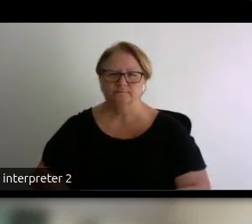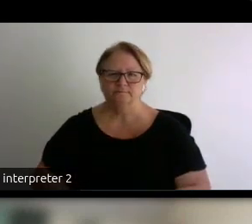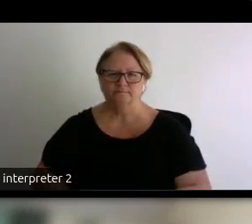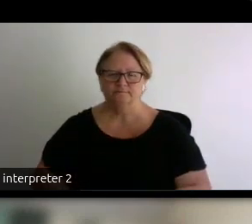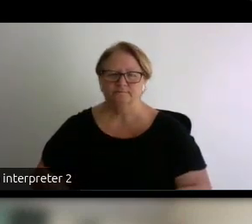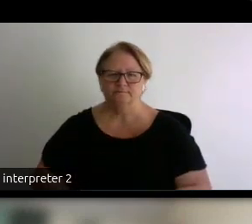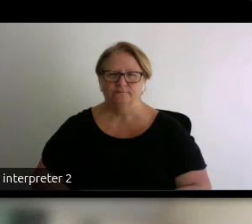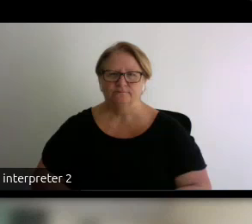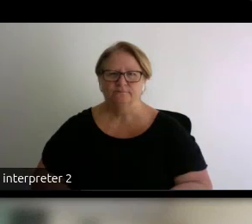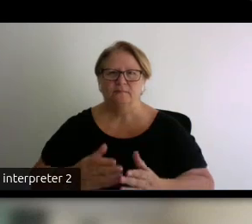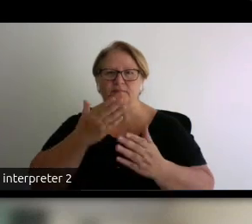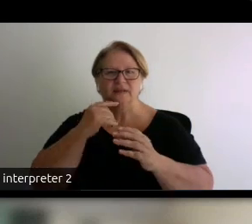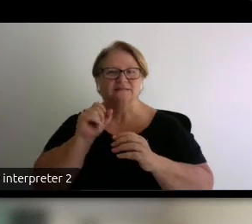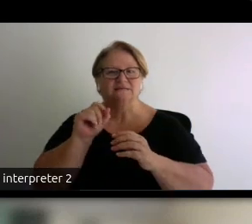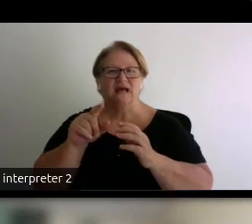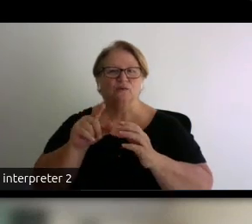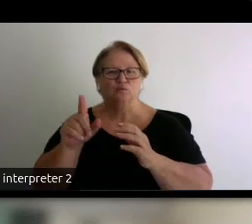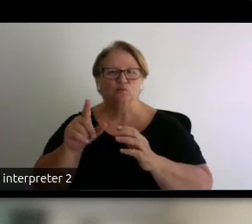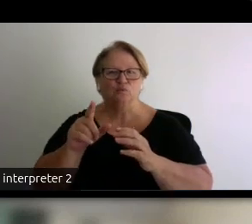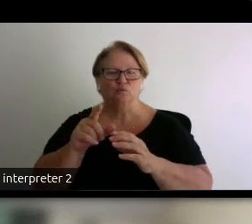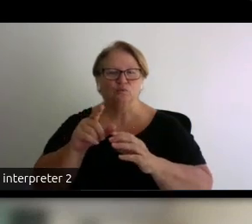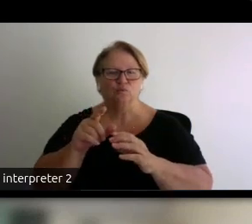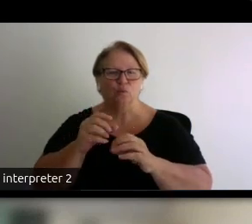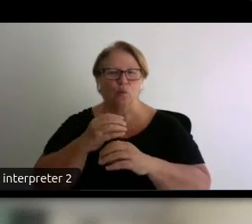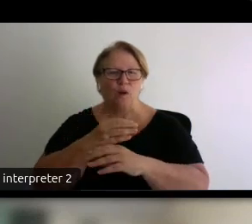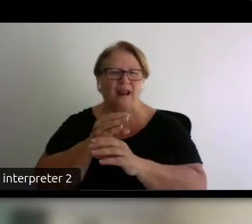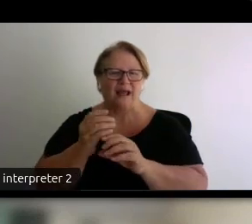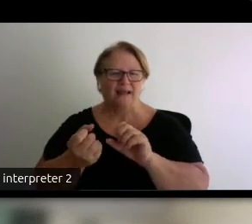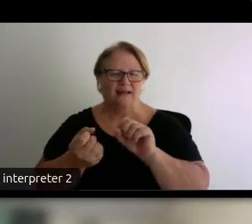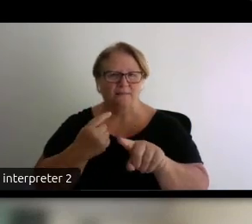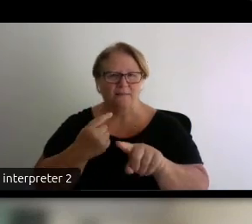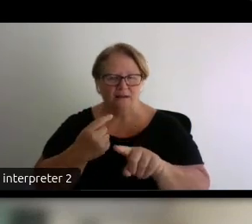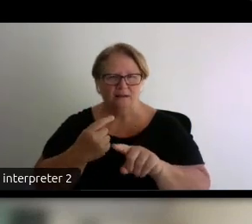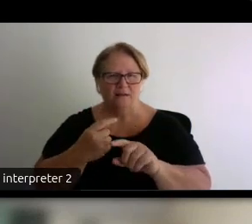please send them through to the webinars email. You can even respond when I send out the